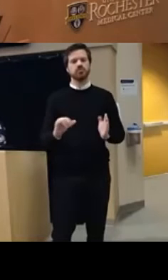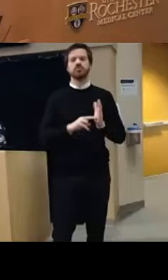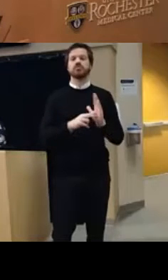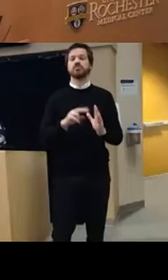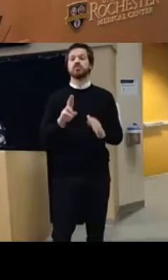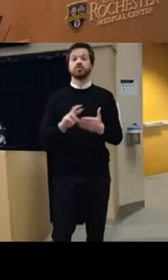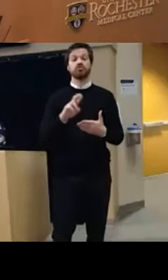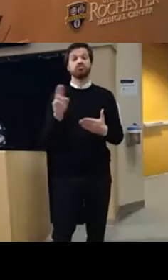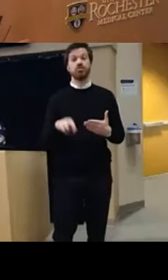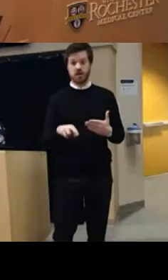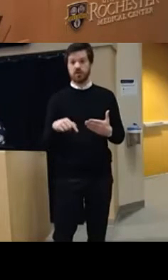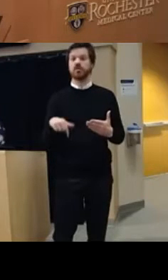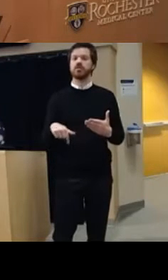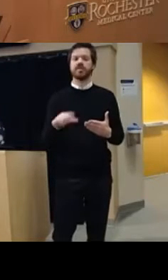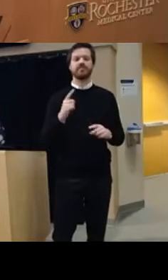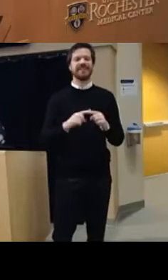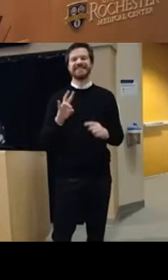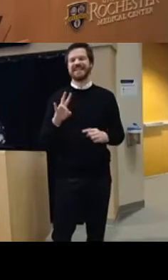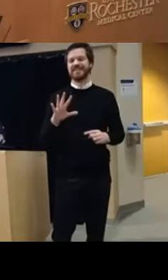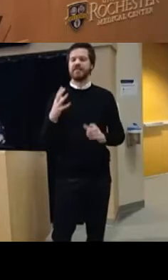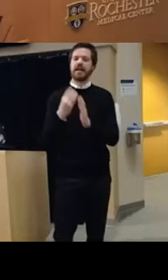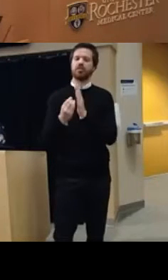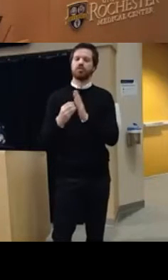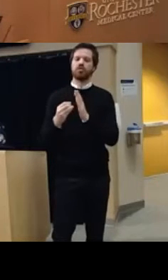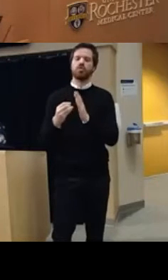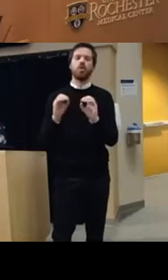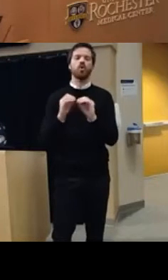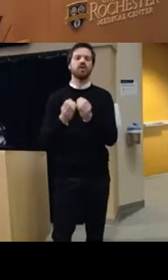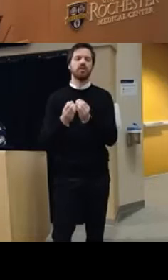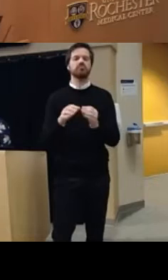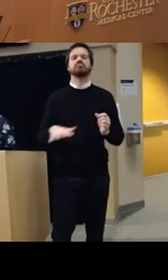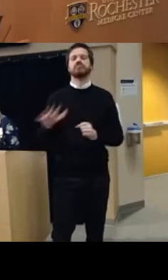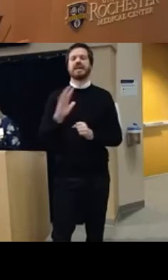of Rochester as well as 75 external organizations throughout our region so it's a lot of